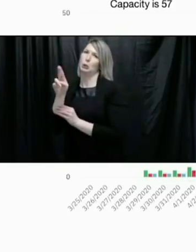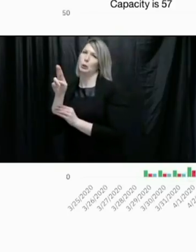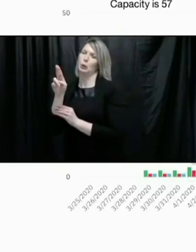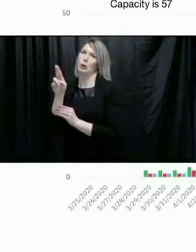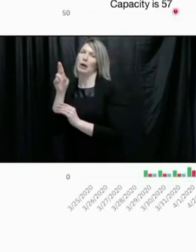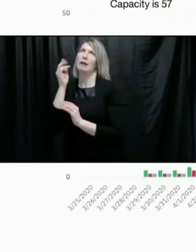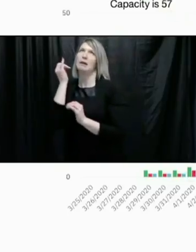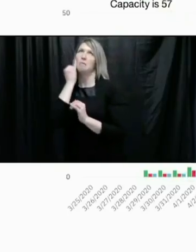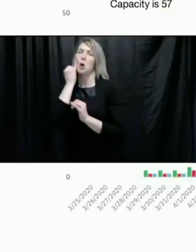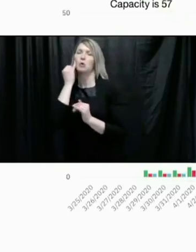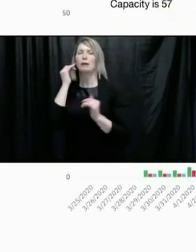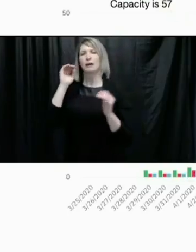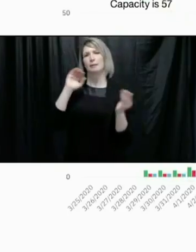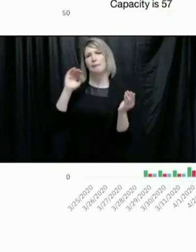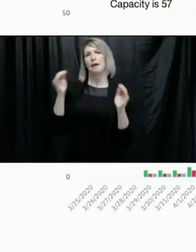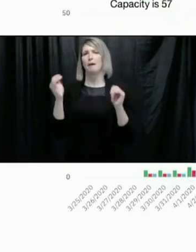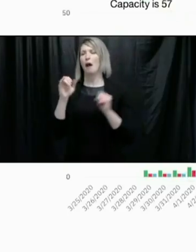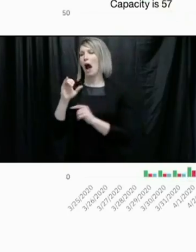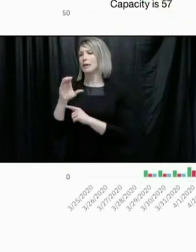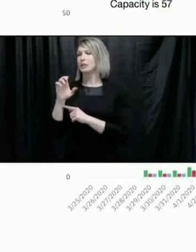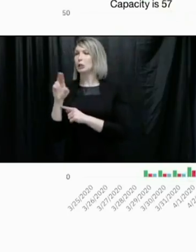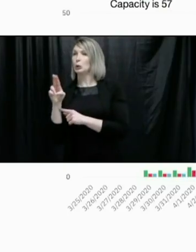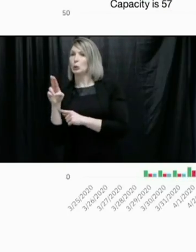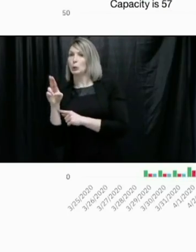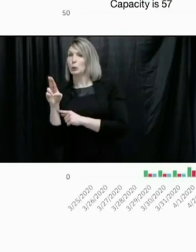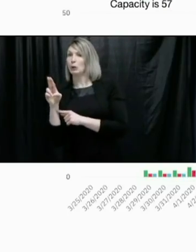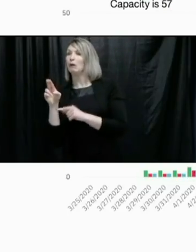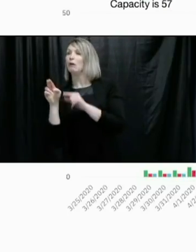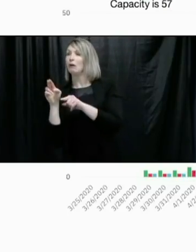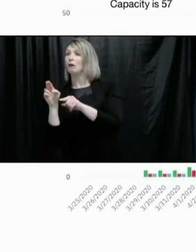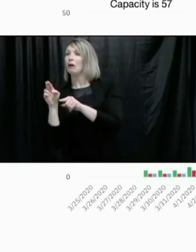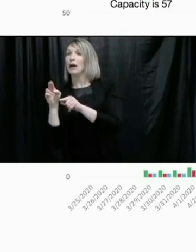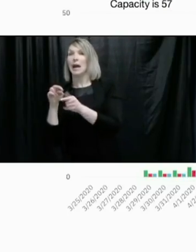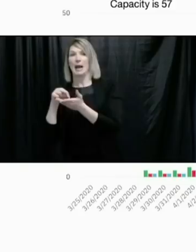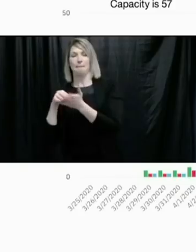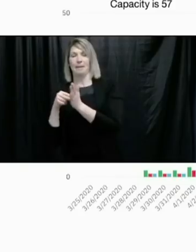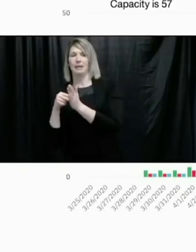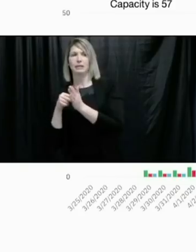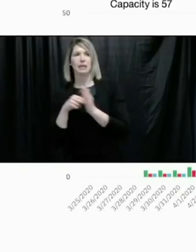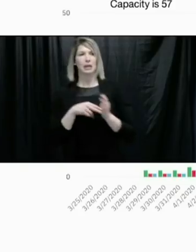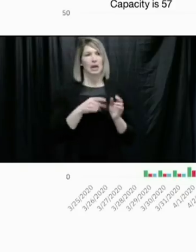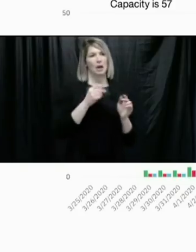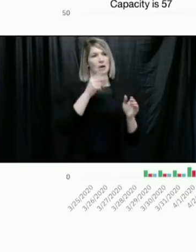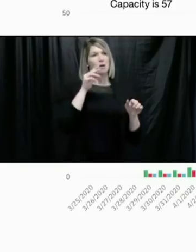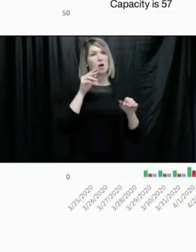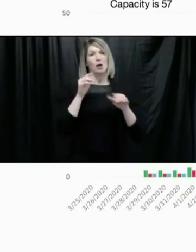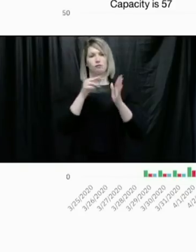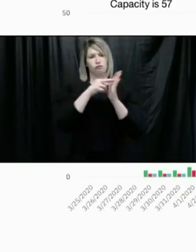AVAILABLE FOR YOU X SO WHEN YOU ACTUALLY LOOK AT THE ICU CAPACITY WITH THOSE SAME